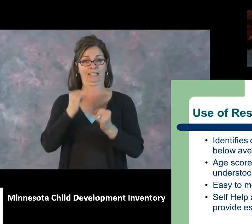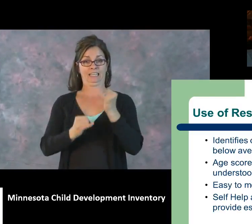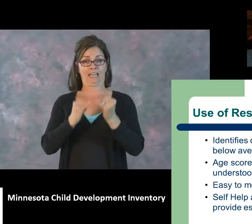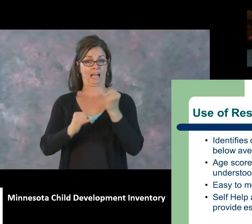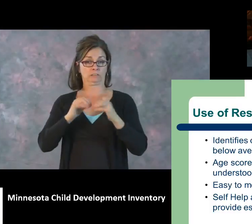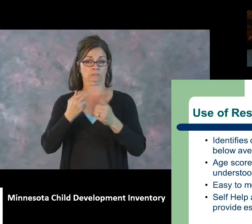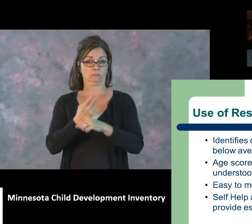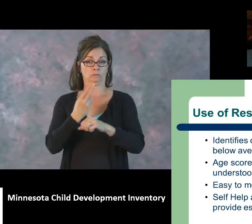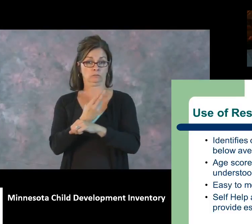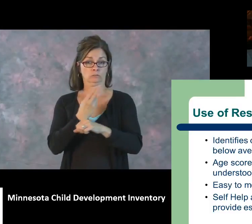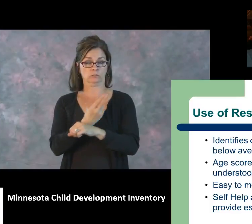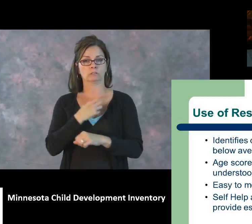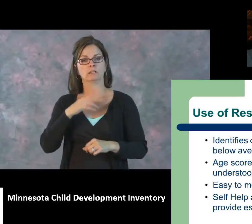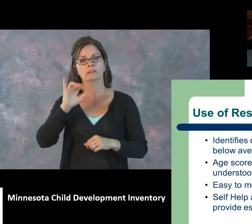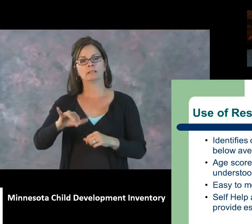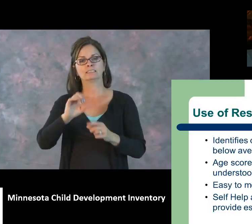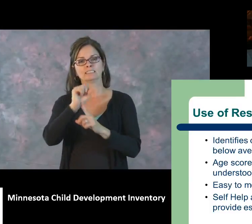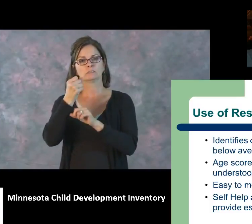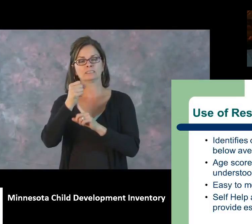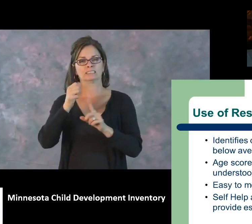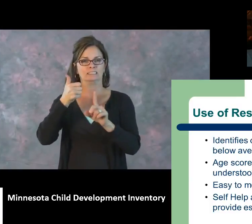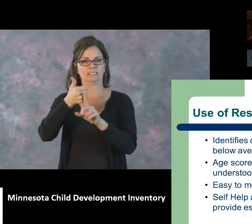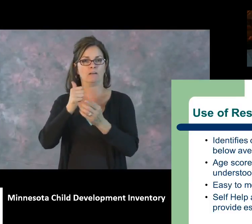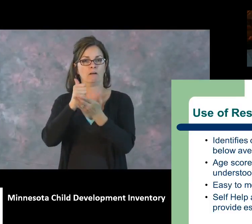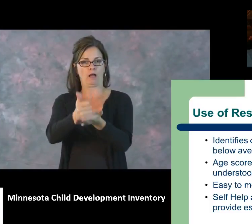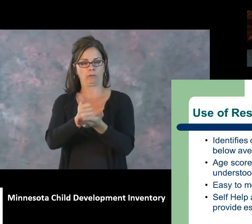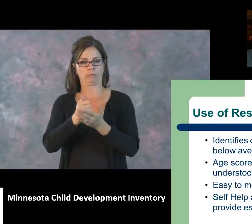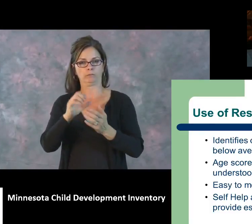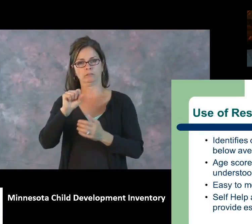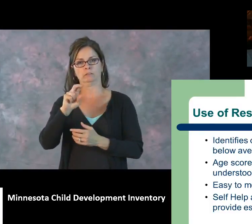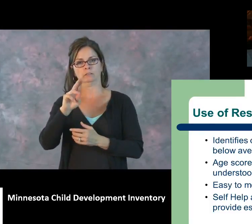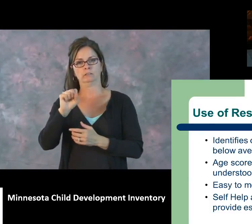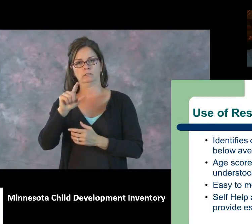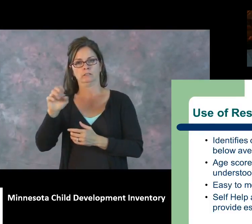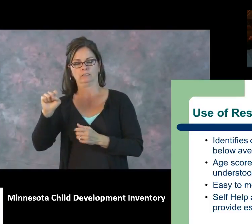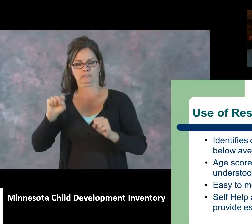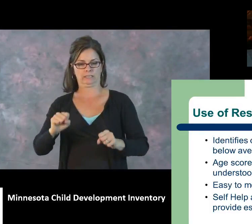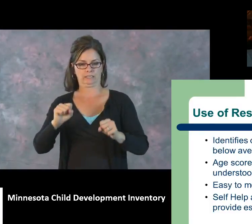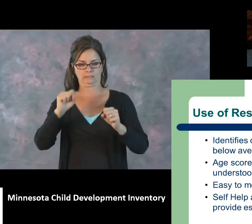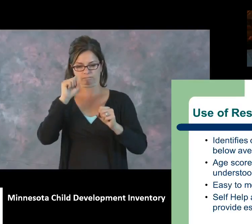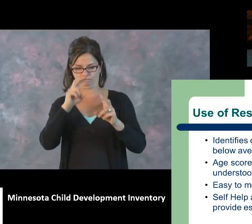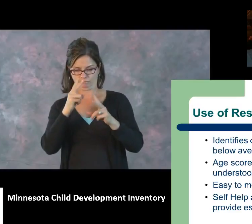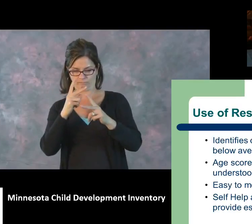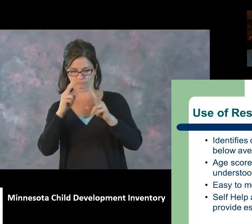and Self Help subscales can be used to estimate non-verbal cognition.